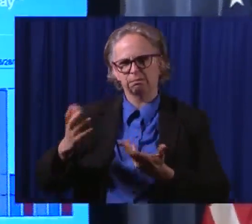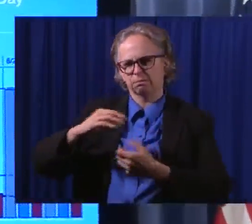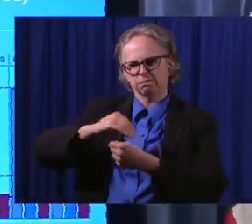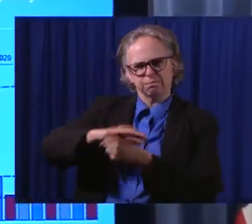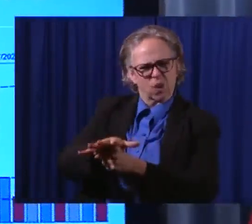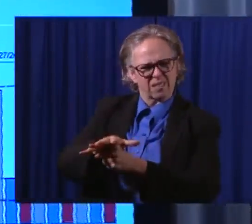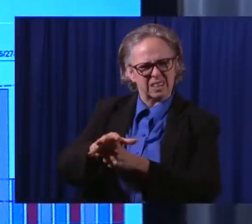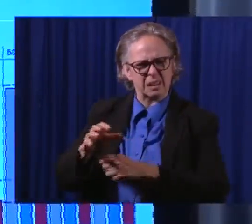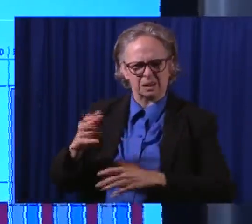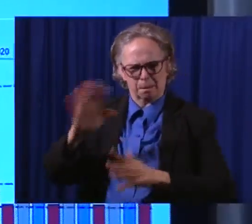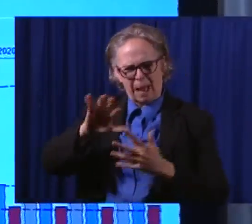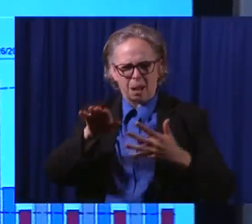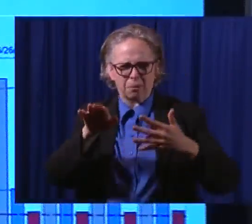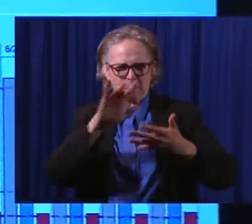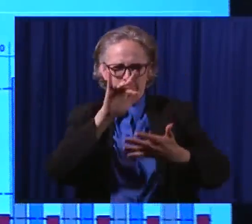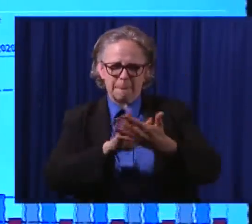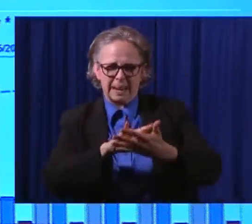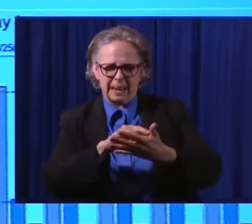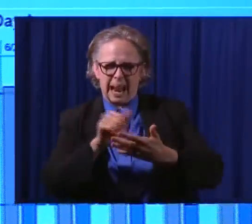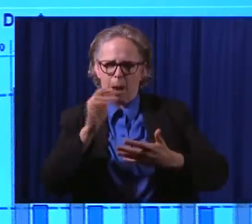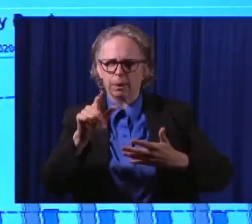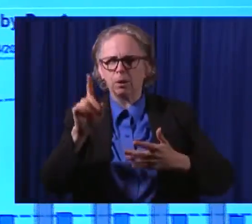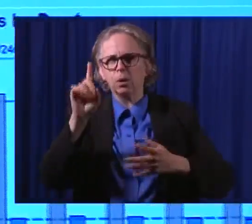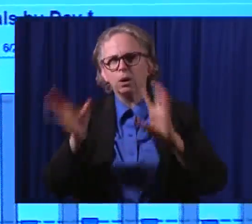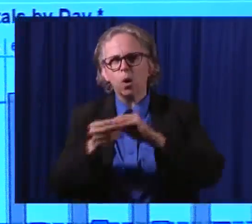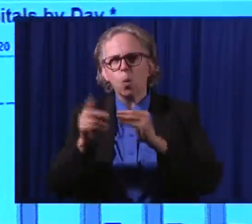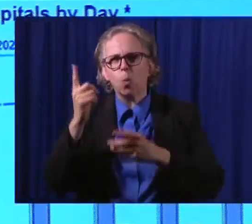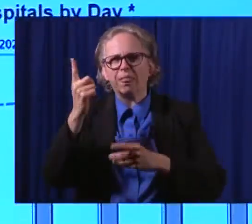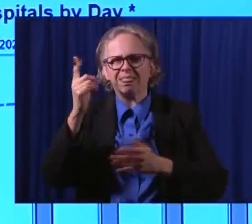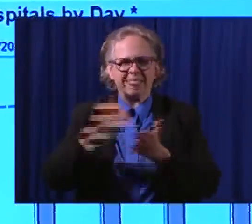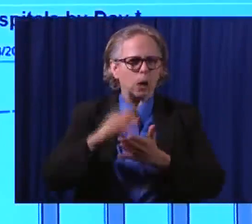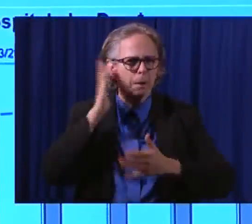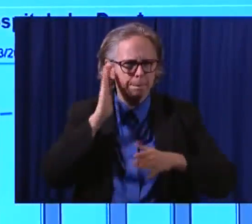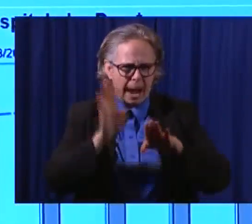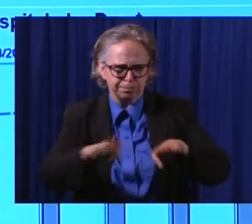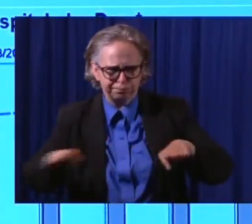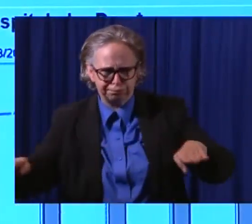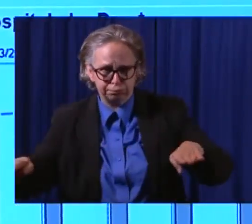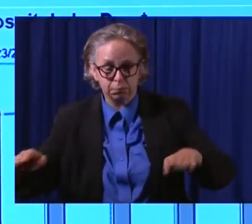POSITIVE PATIENTS PEAKED IN LATE APRIL AND EARLY MAY AND